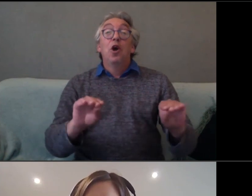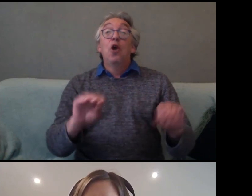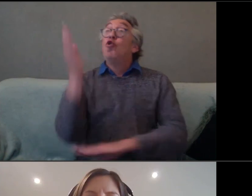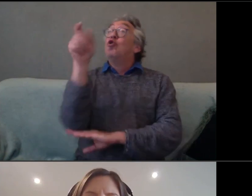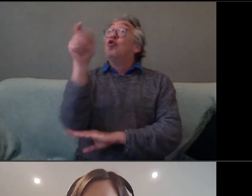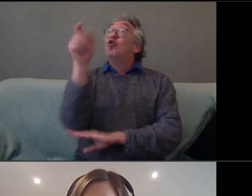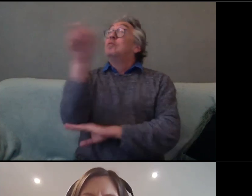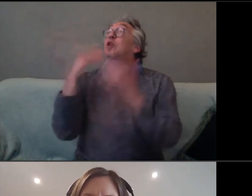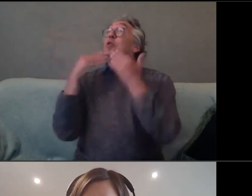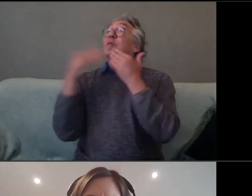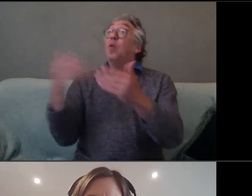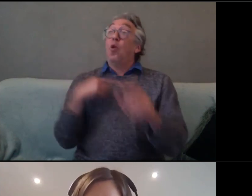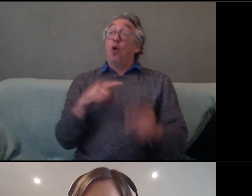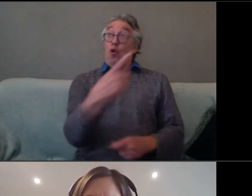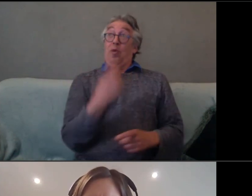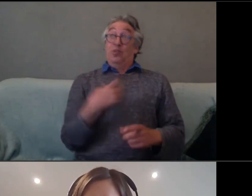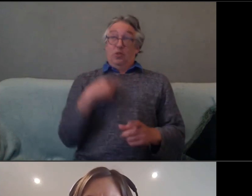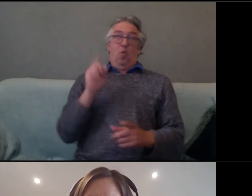Thank you all. Stay safe and healthy.